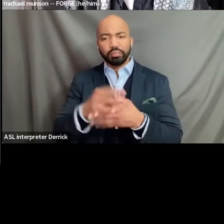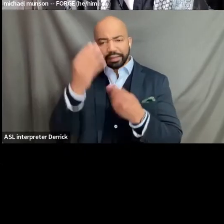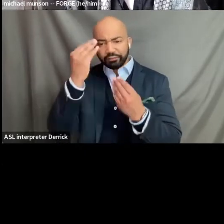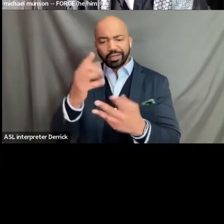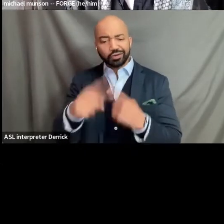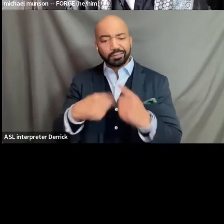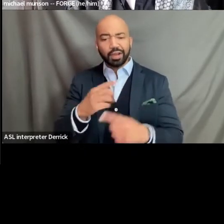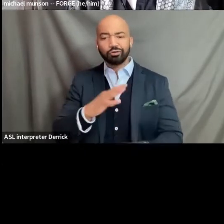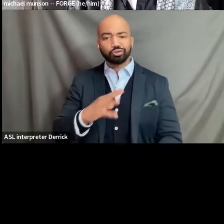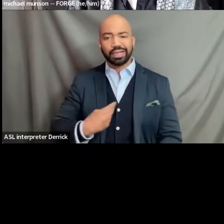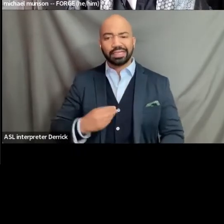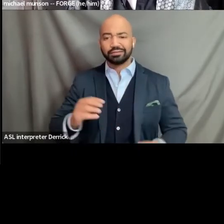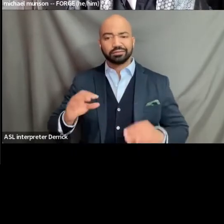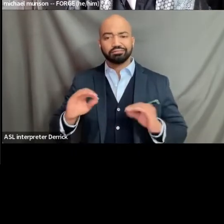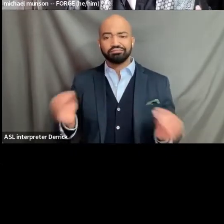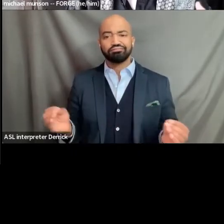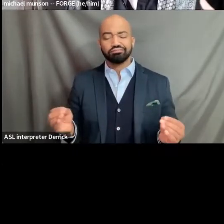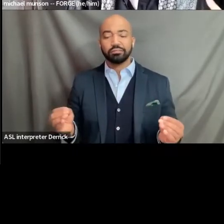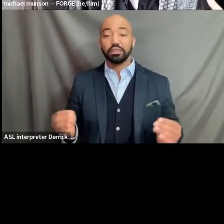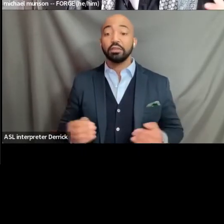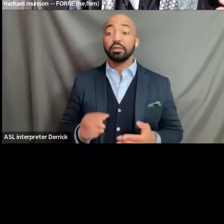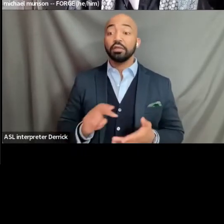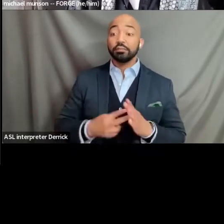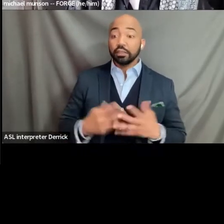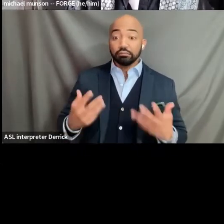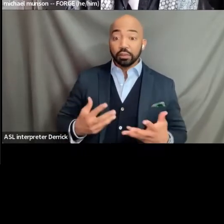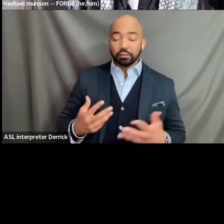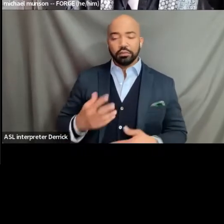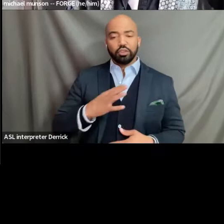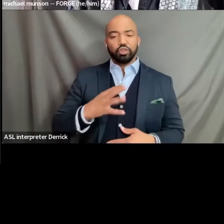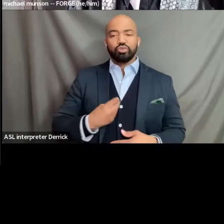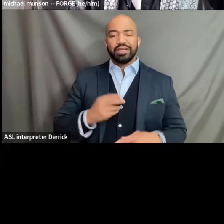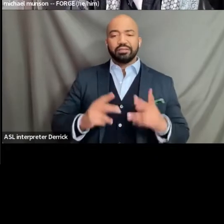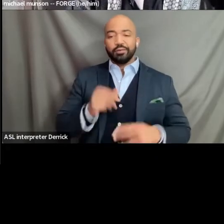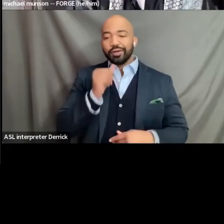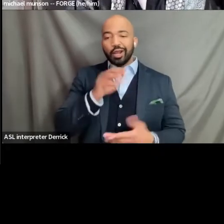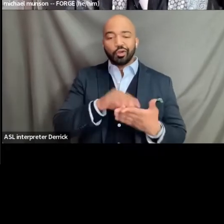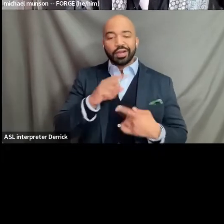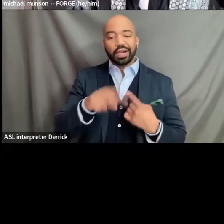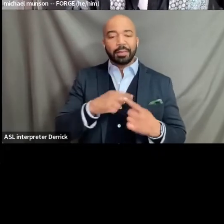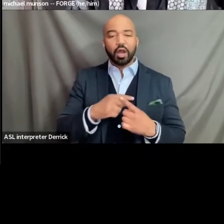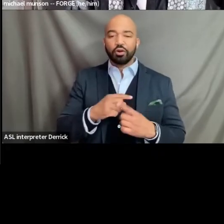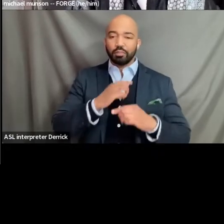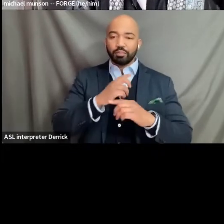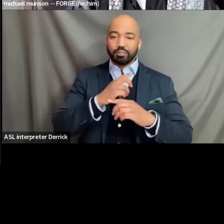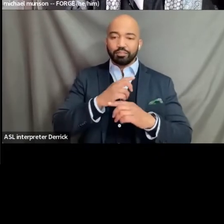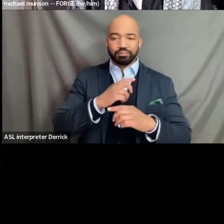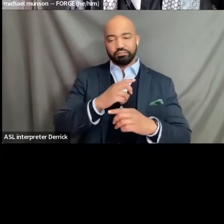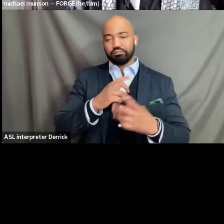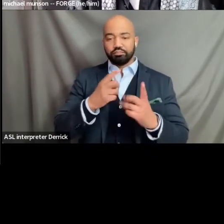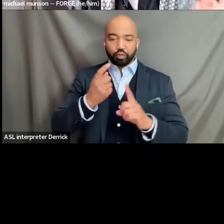So trans folks are not learning about protection from school because it's not being taught